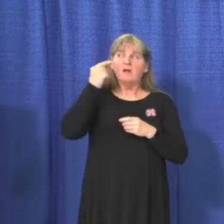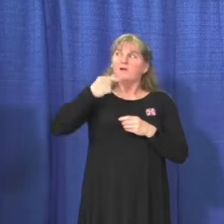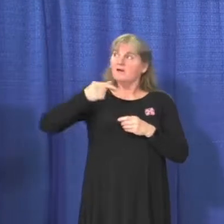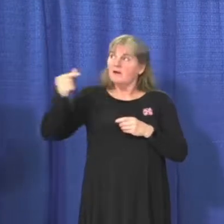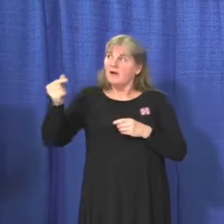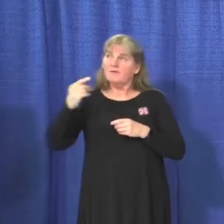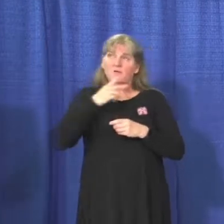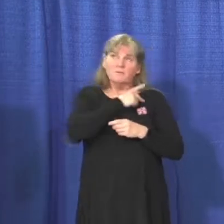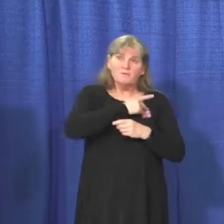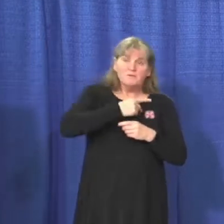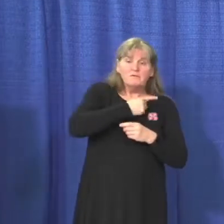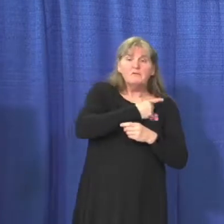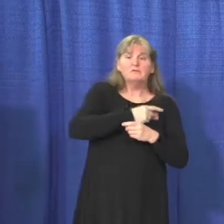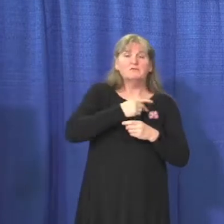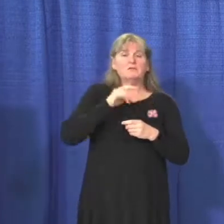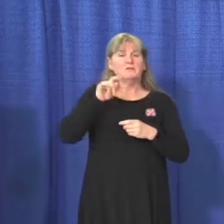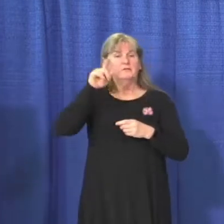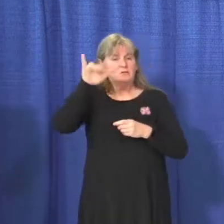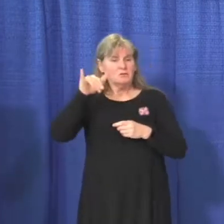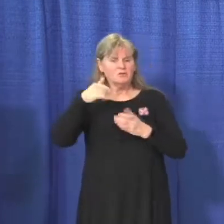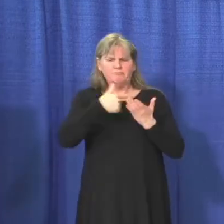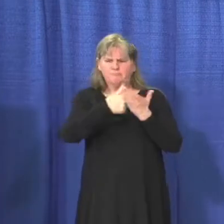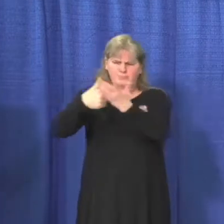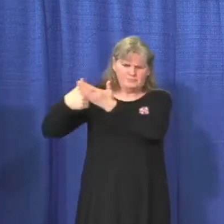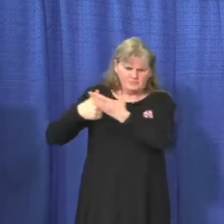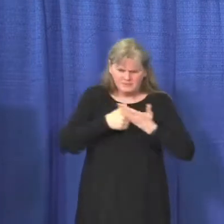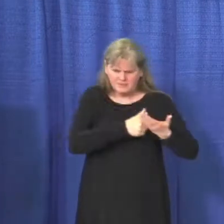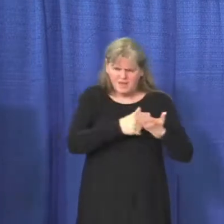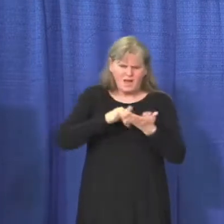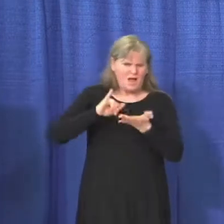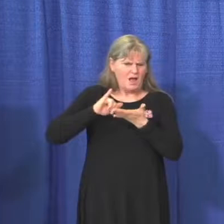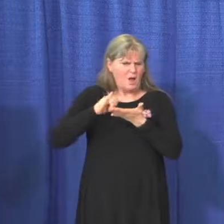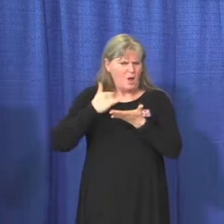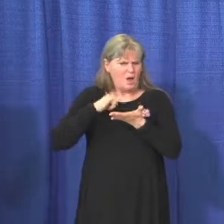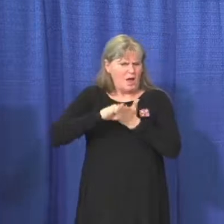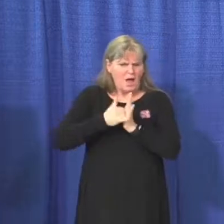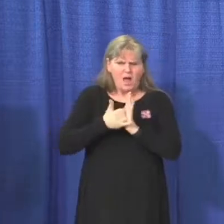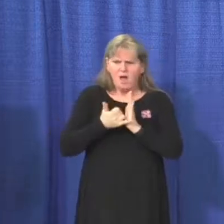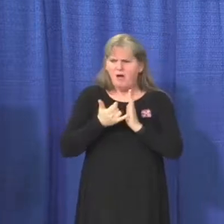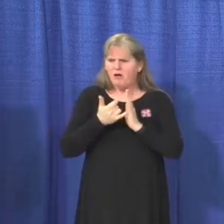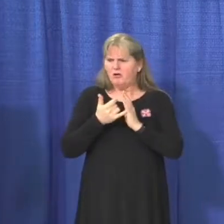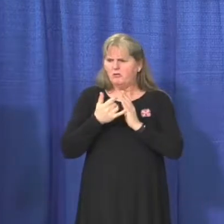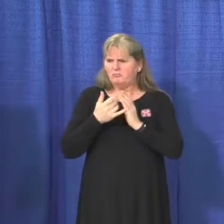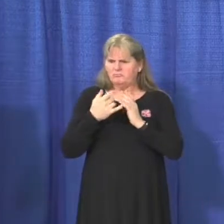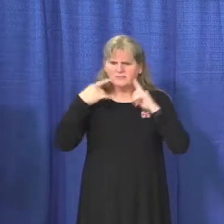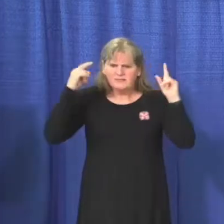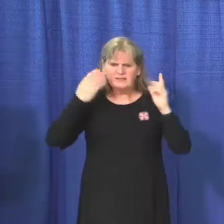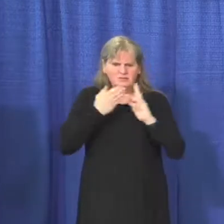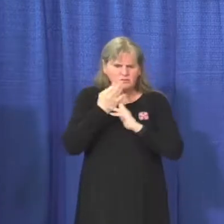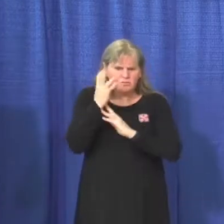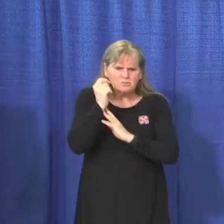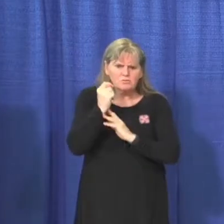how we recover from this and the impact on women in the single